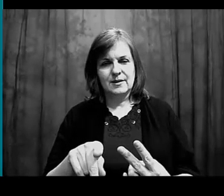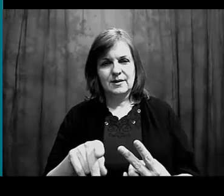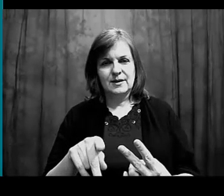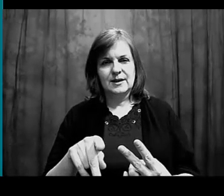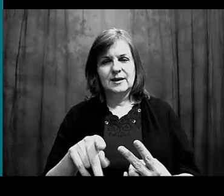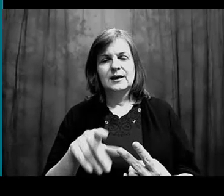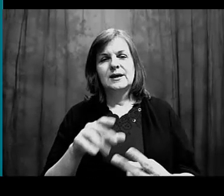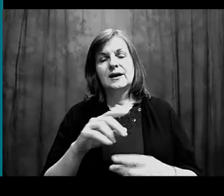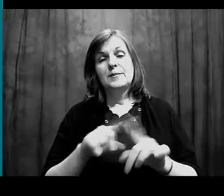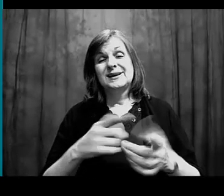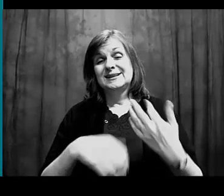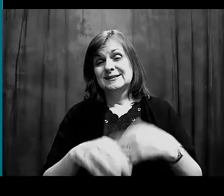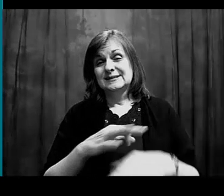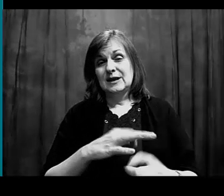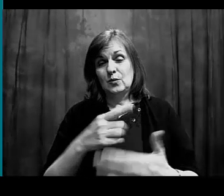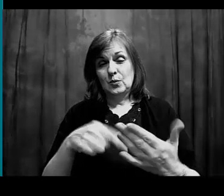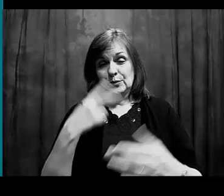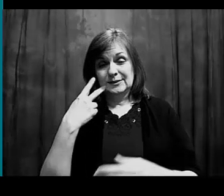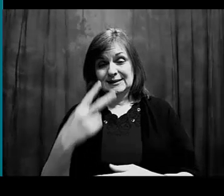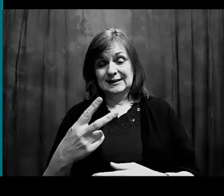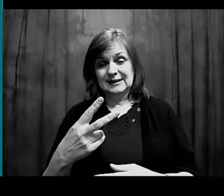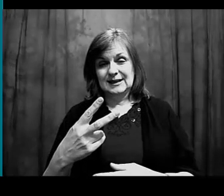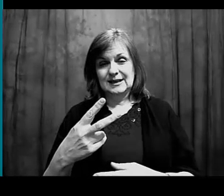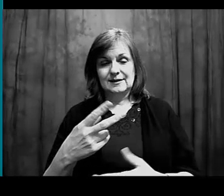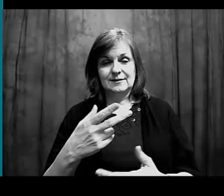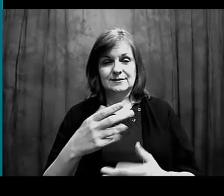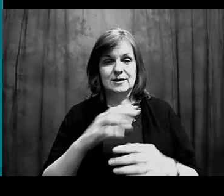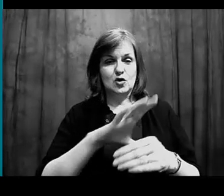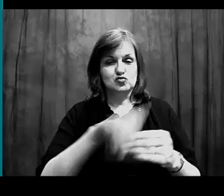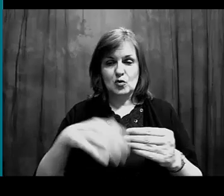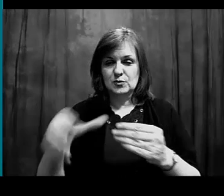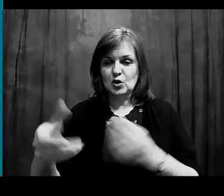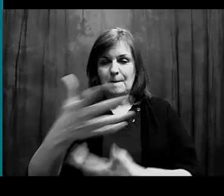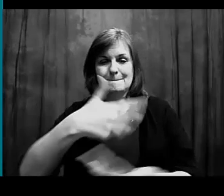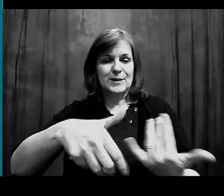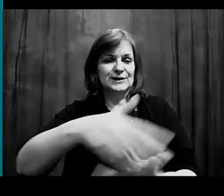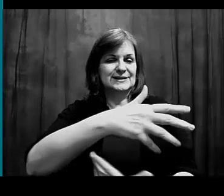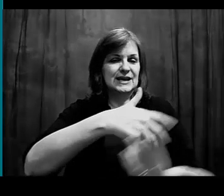there's no pairing of the chromosomes in a hybrid